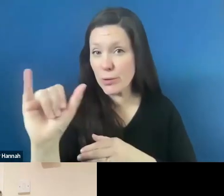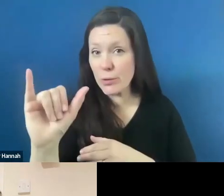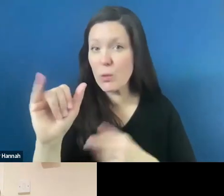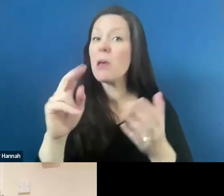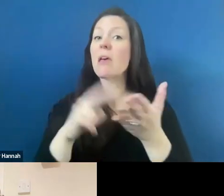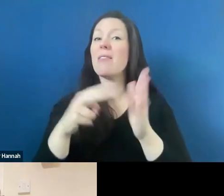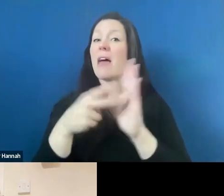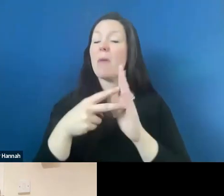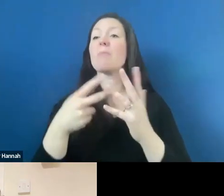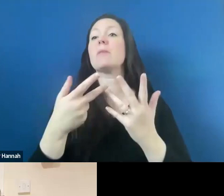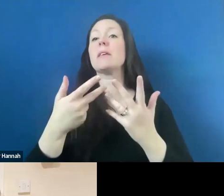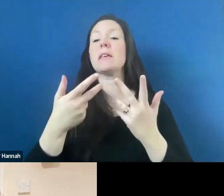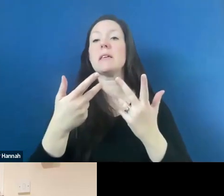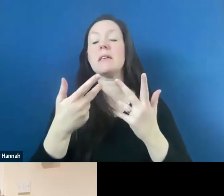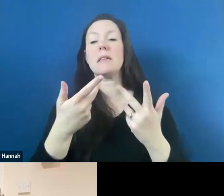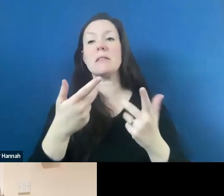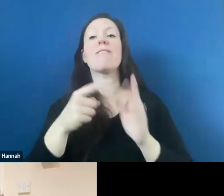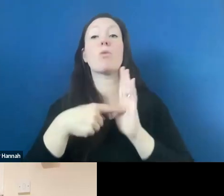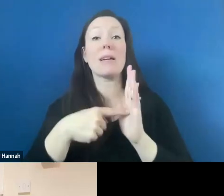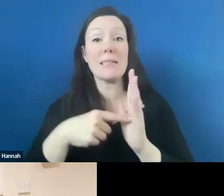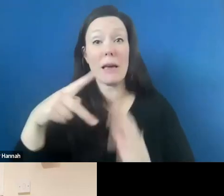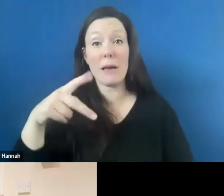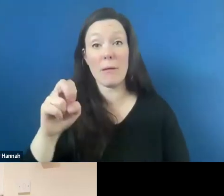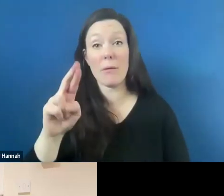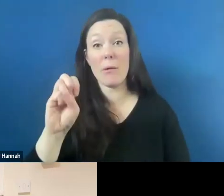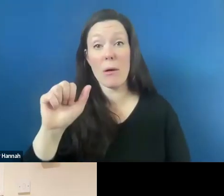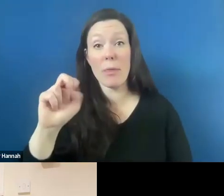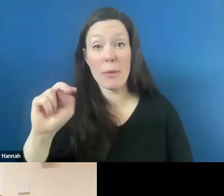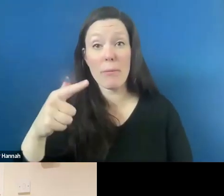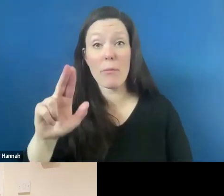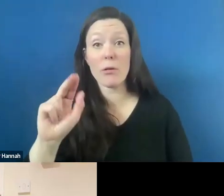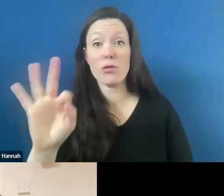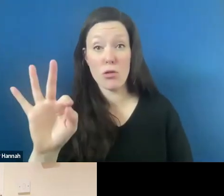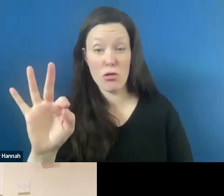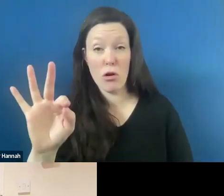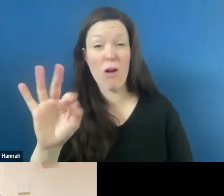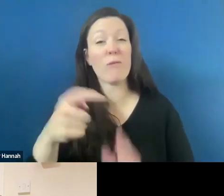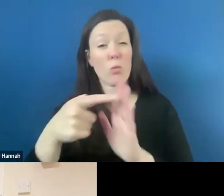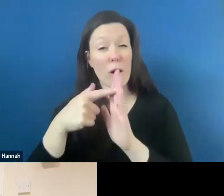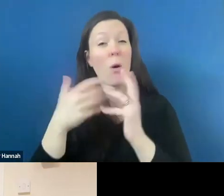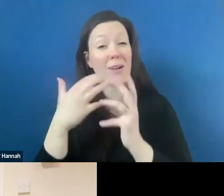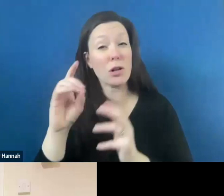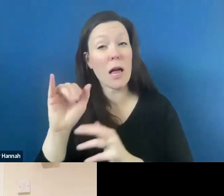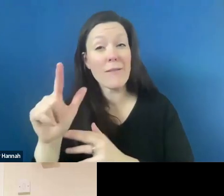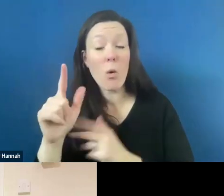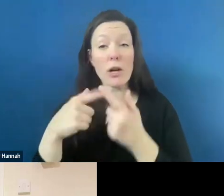For instance, patrolling the Persian Gulf as we use less oil from the Persian Gulf.